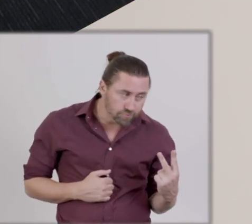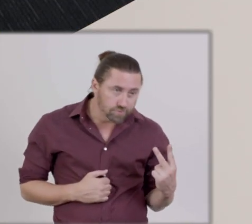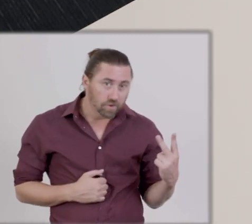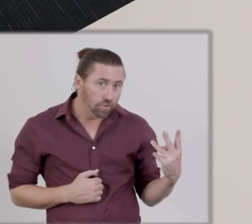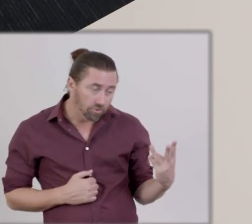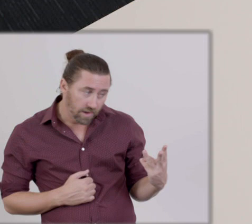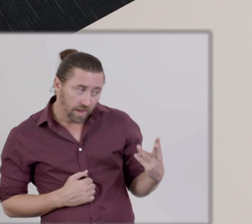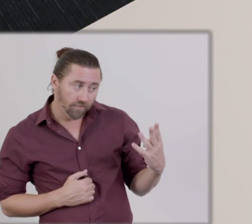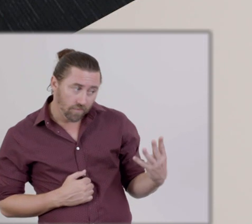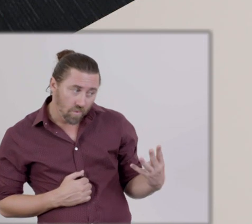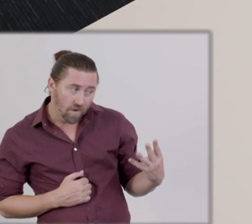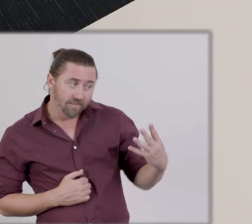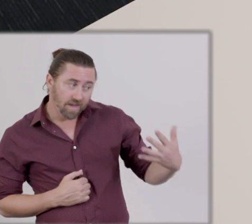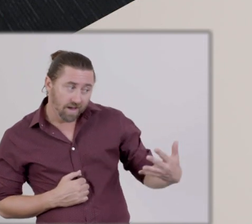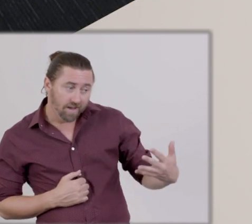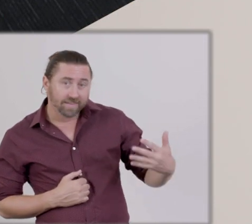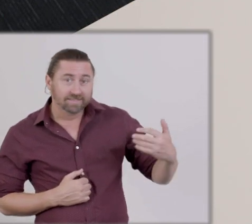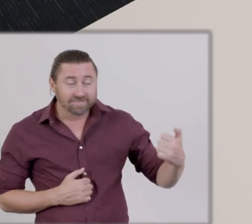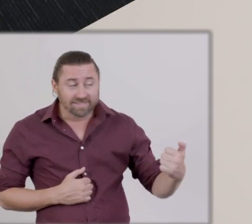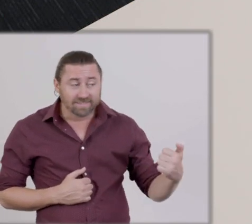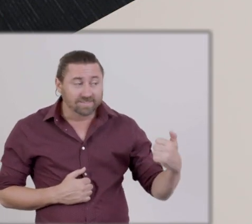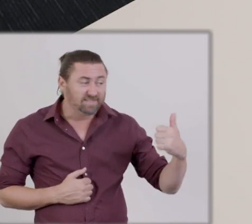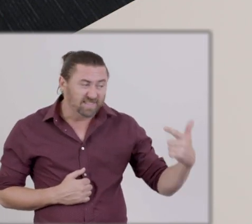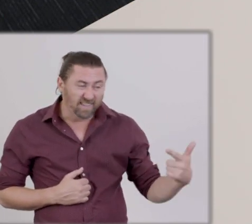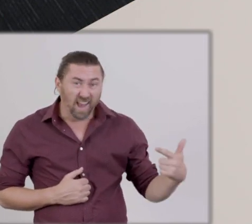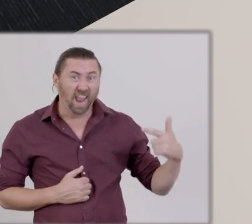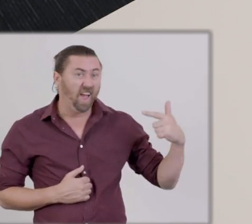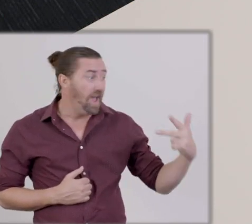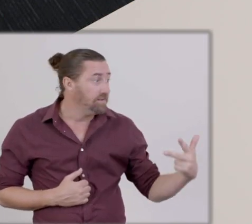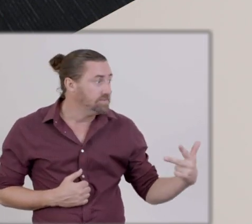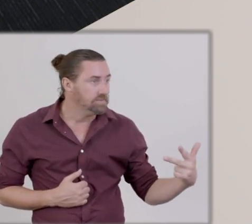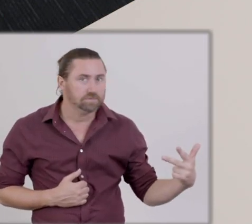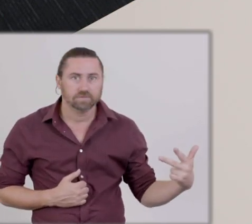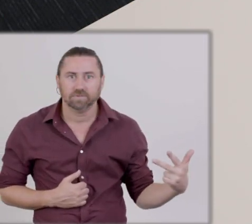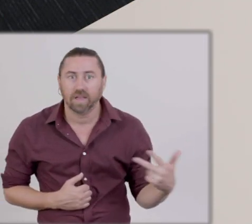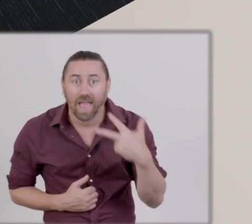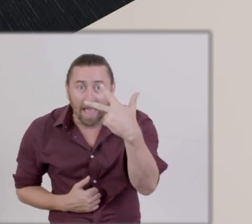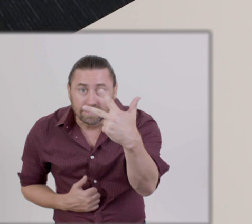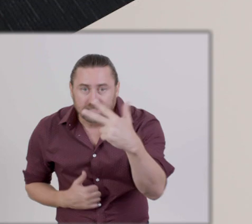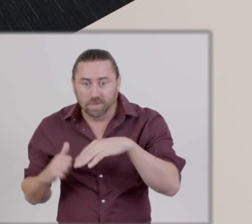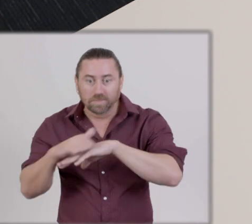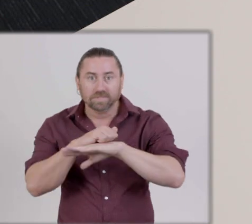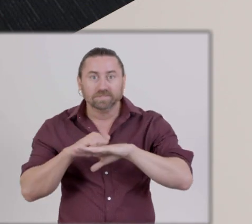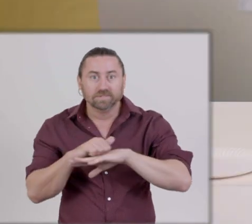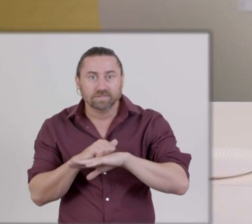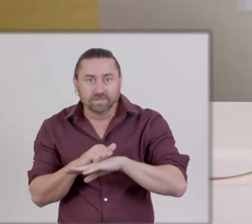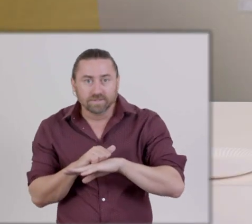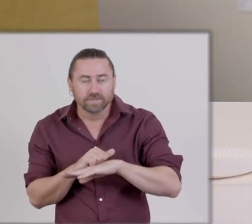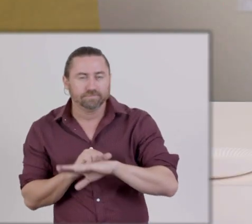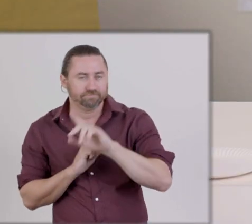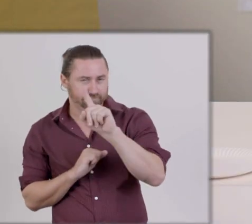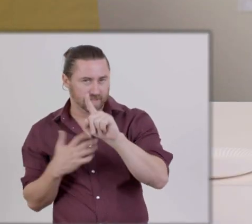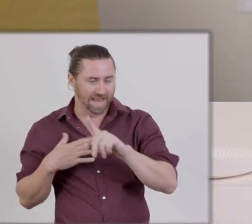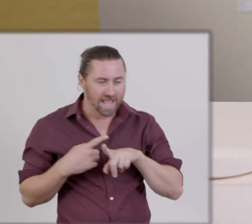One, two, three, four, five, six, seven, eight. Eight biscuits!